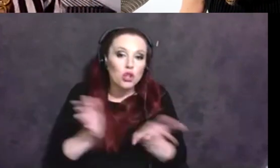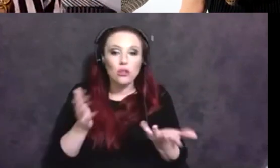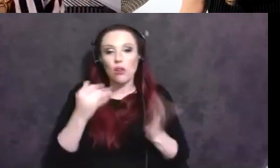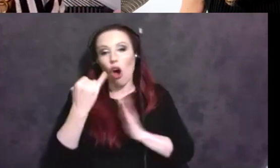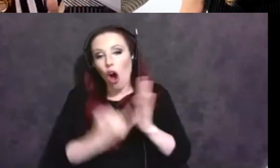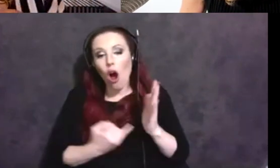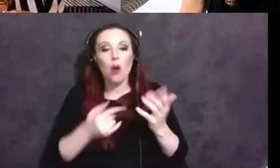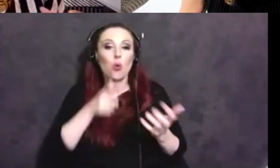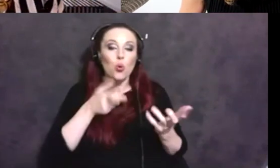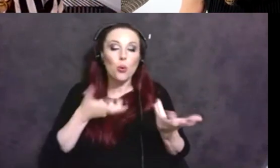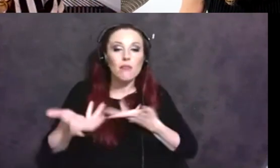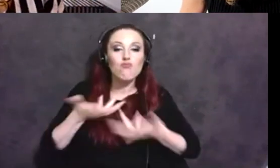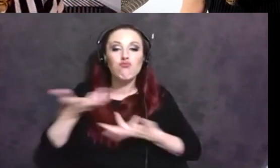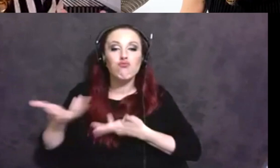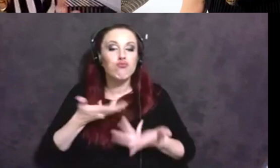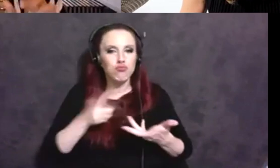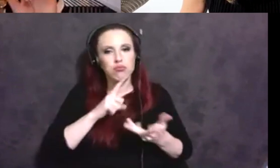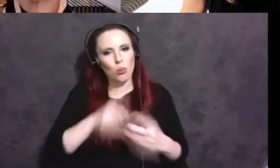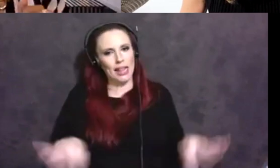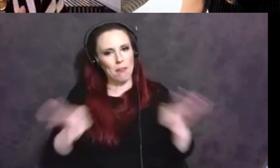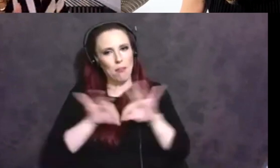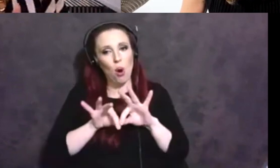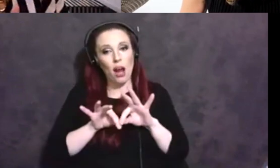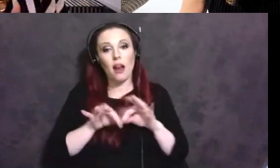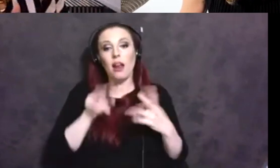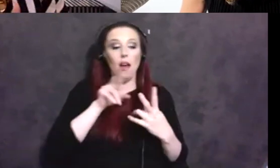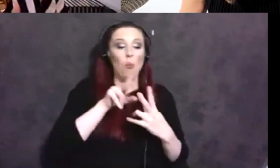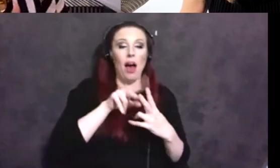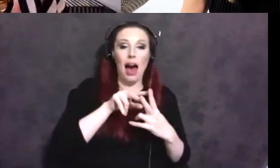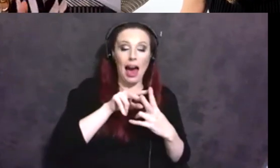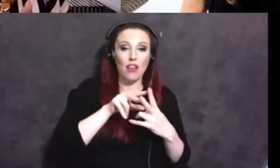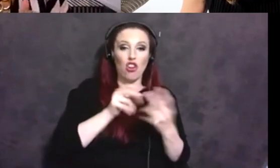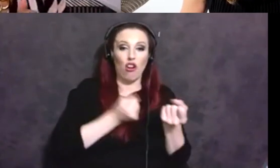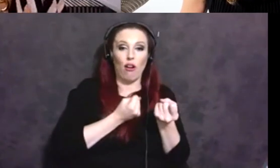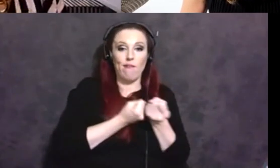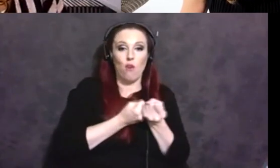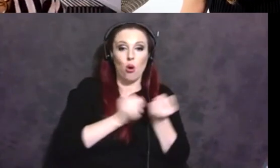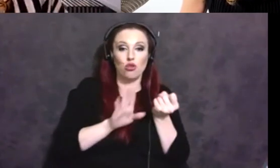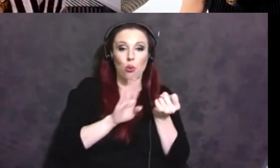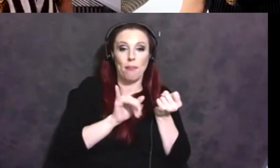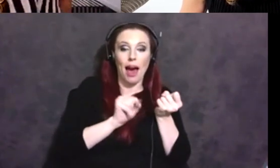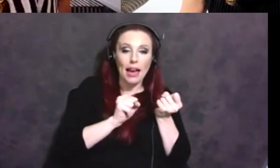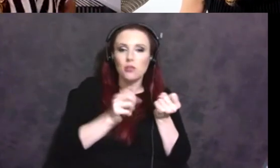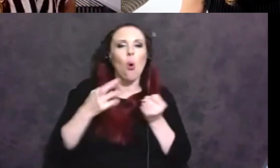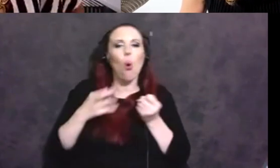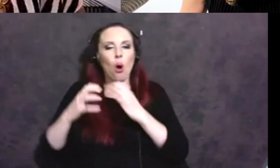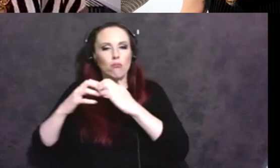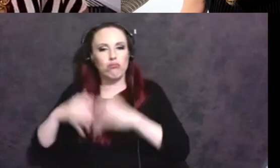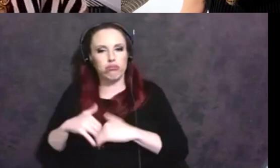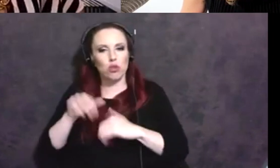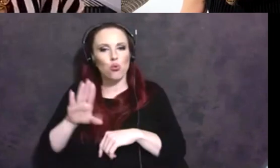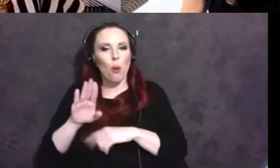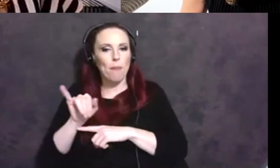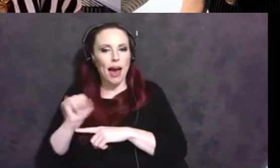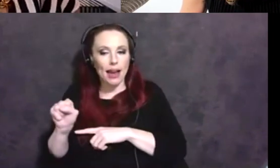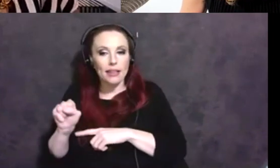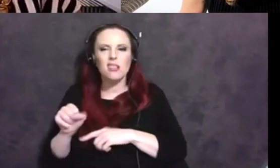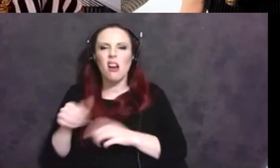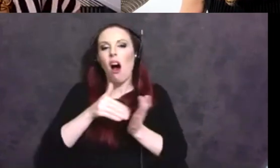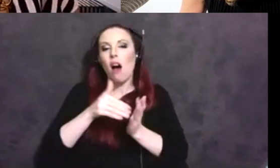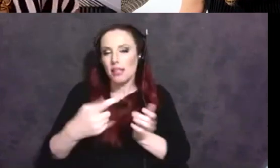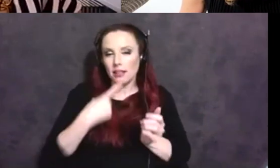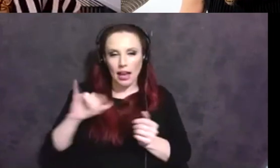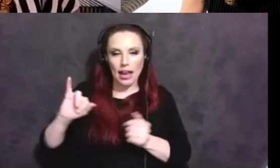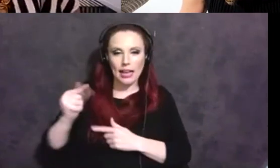what we intake from media, social media, literature, arts, who we interact with is so important